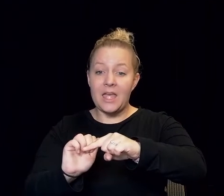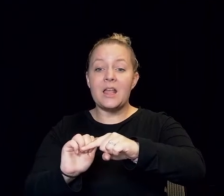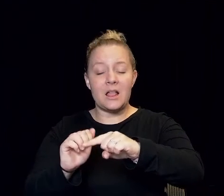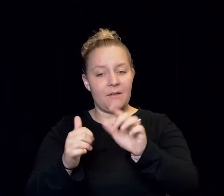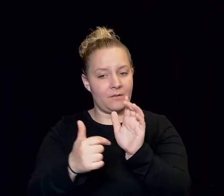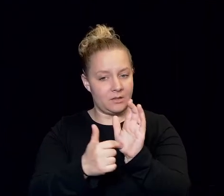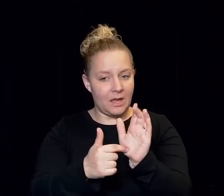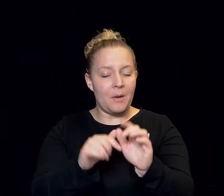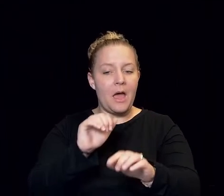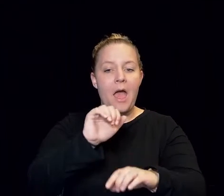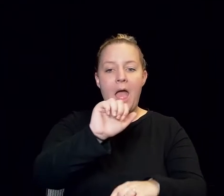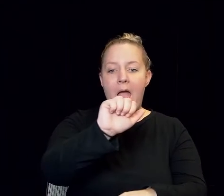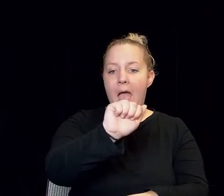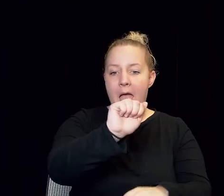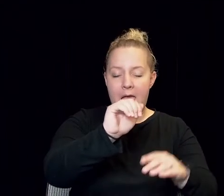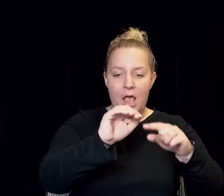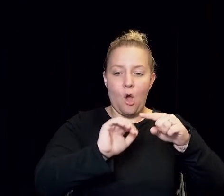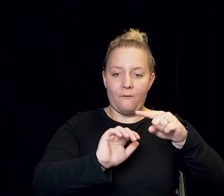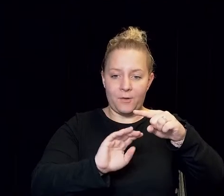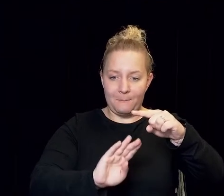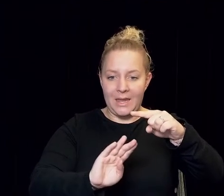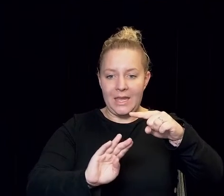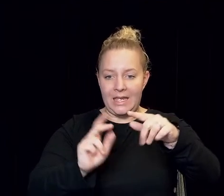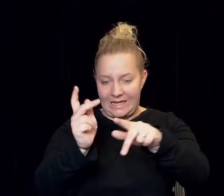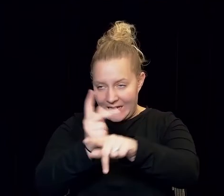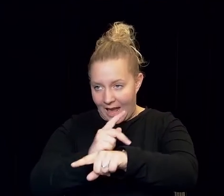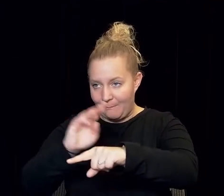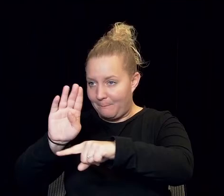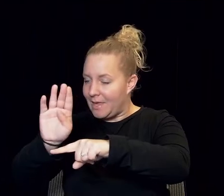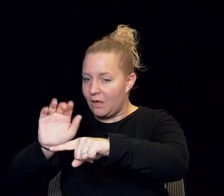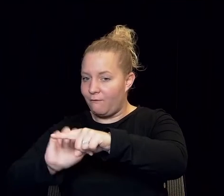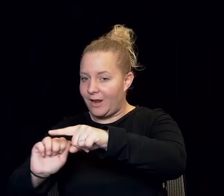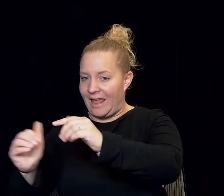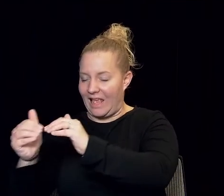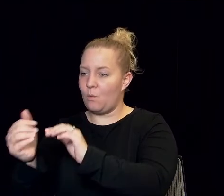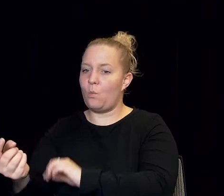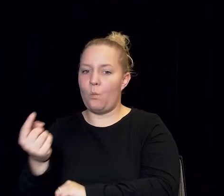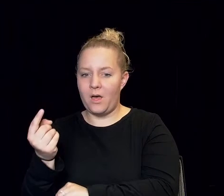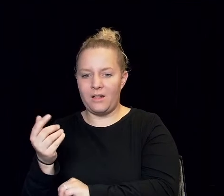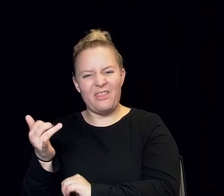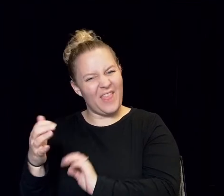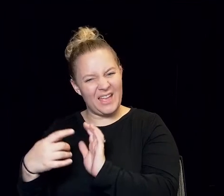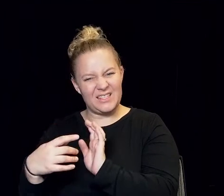by the multiplicative inverse and basically that's just essentially the fraction is going to be it's